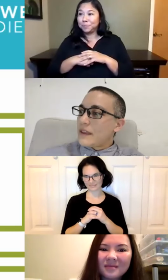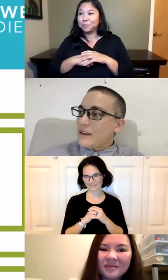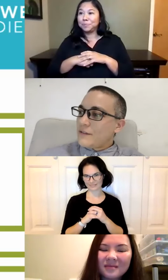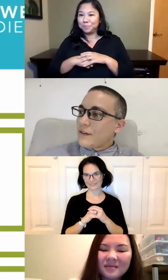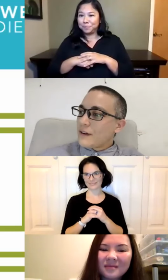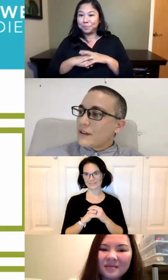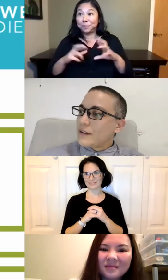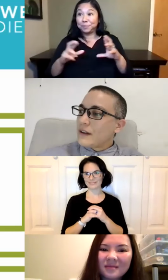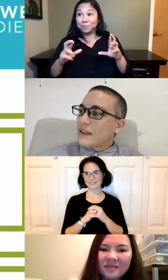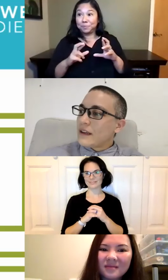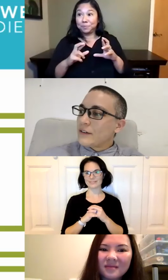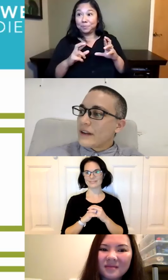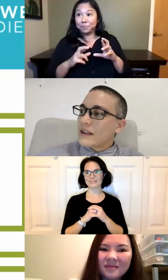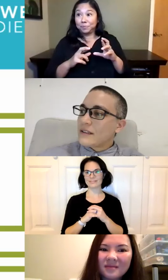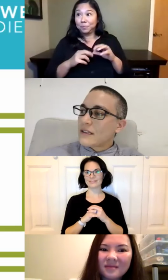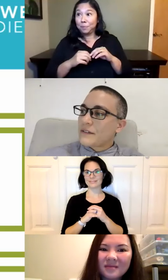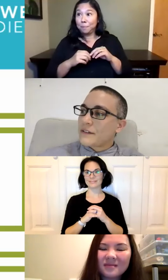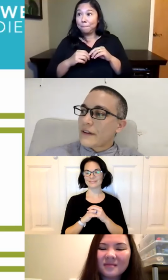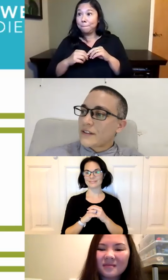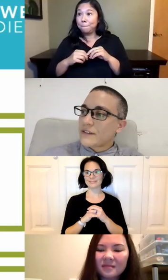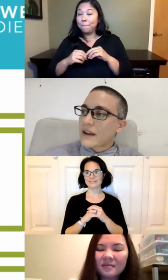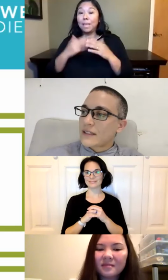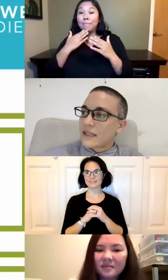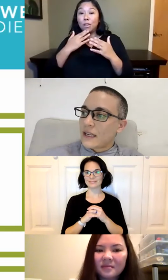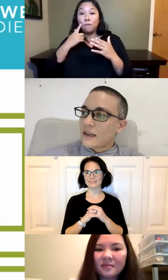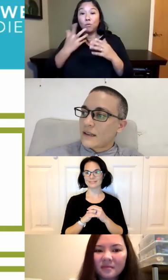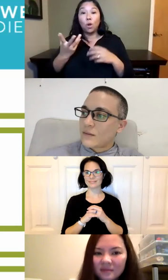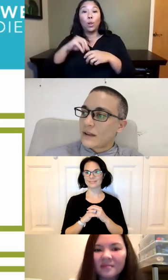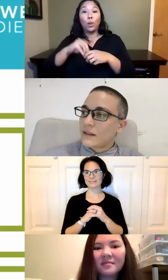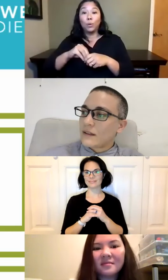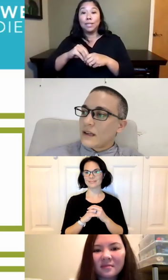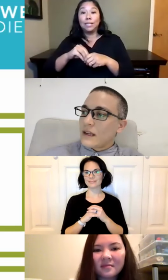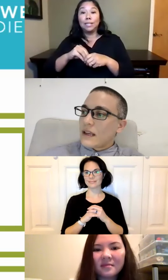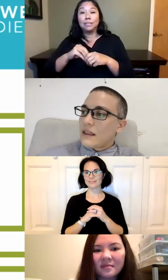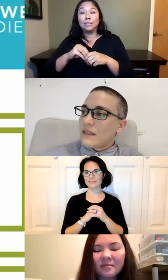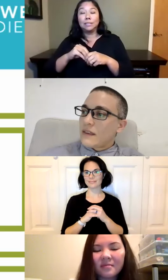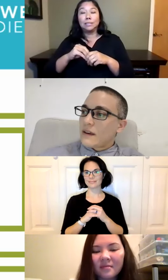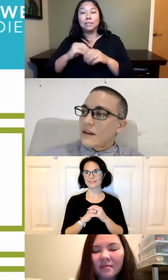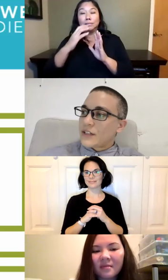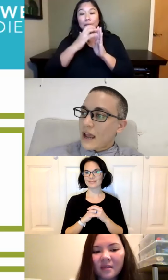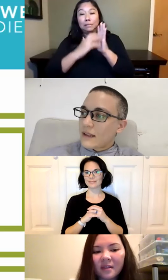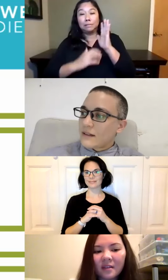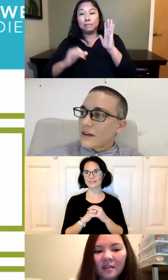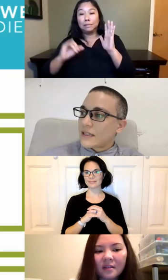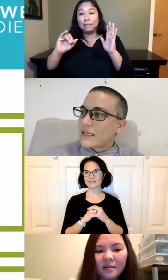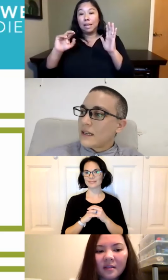Thank you for including the ingredients of the Pfizer vaccine in the chat, Tracy.